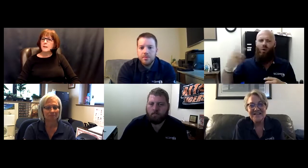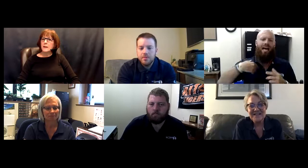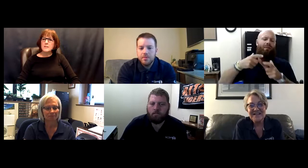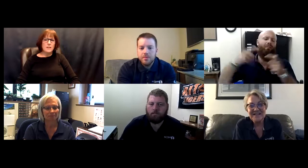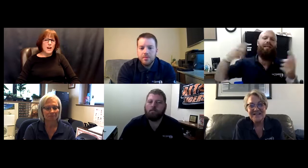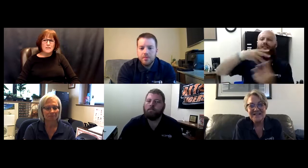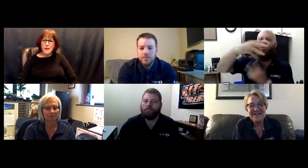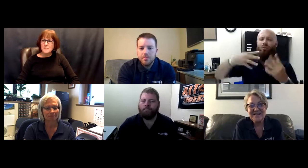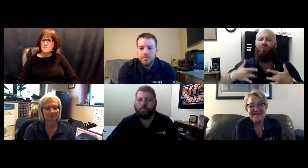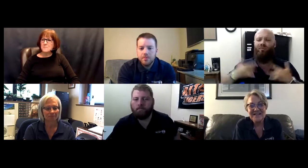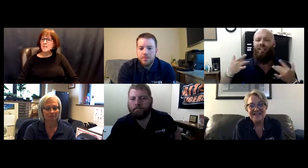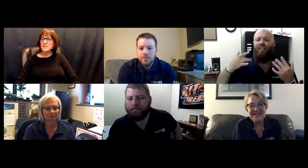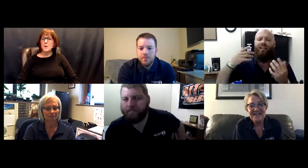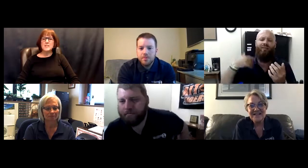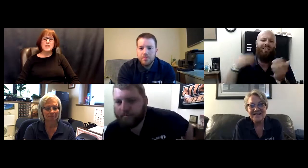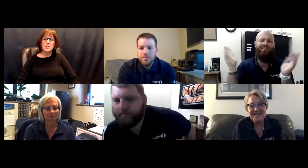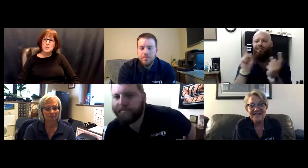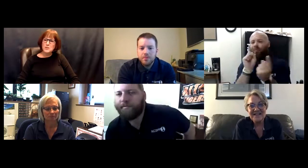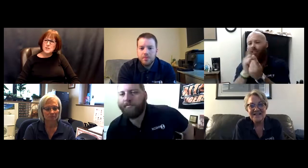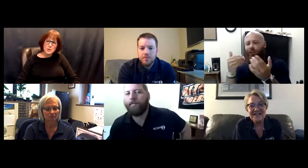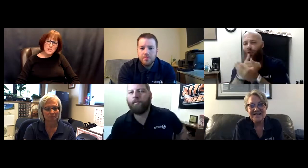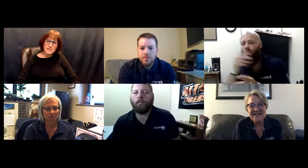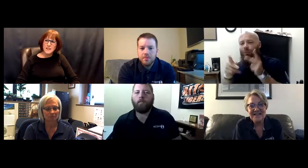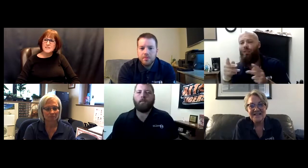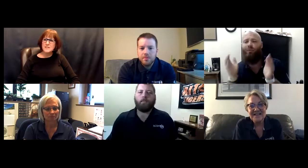It's a lot of fun it's always a huge social event.